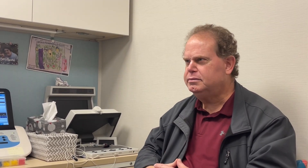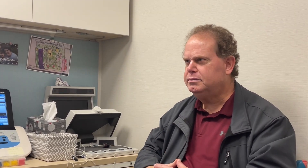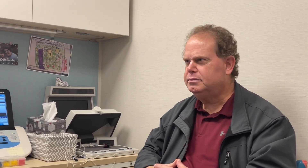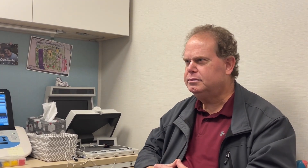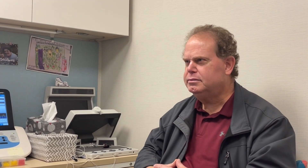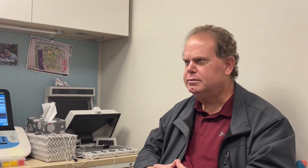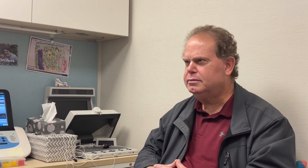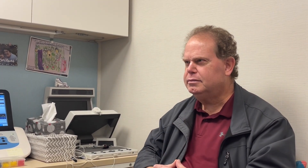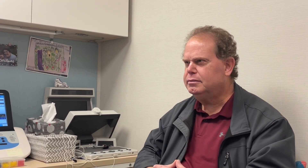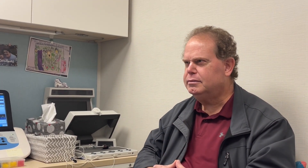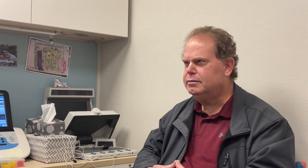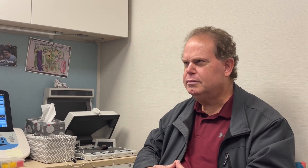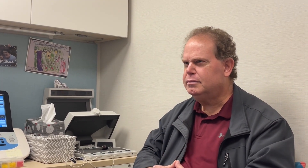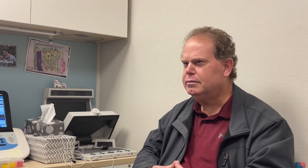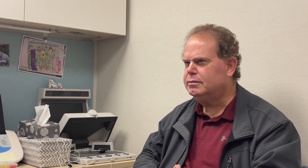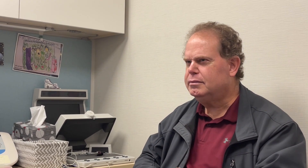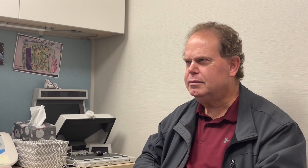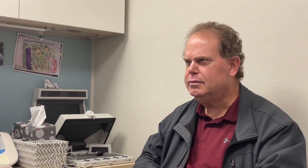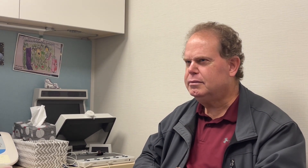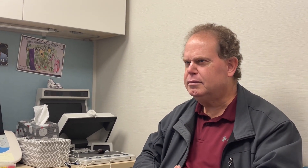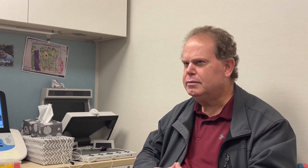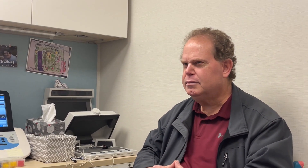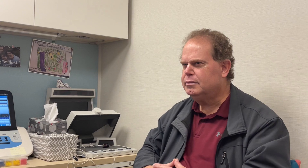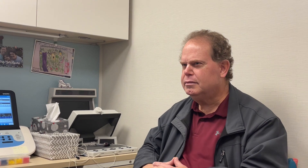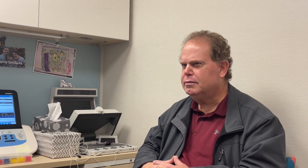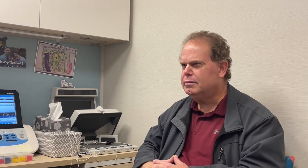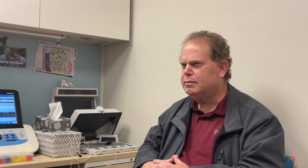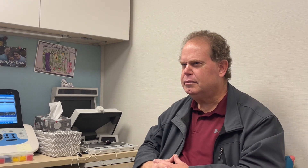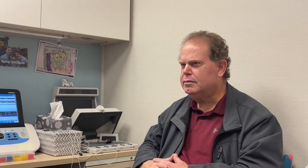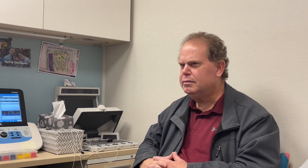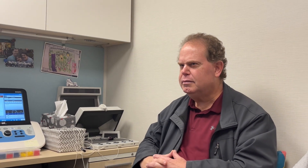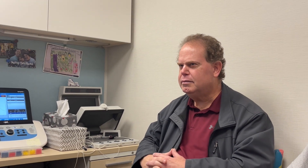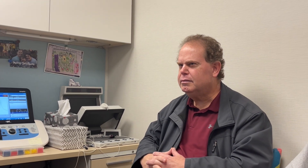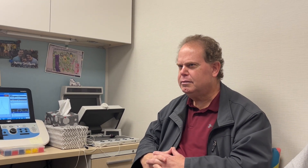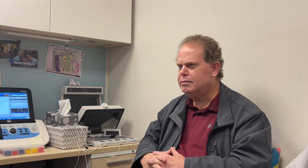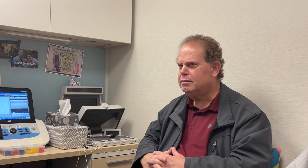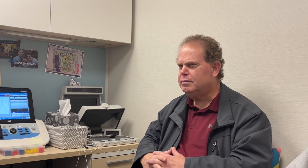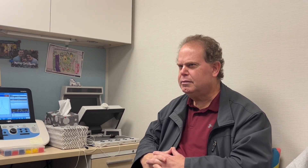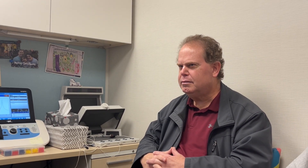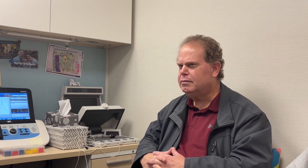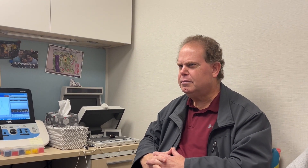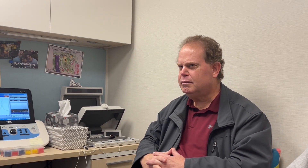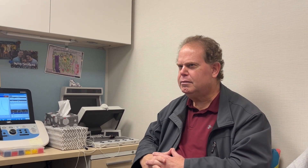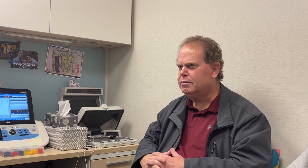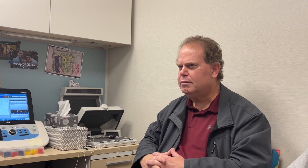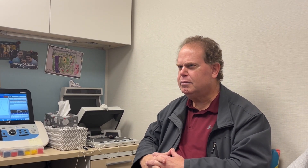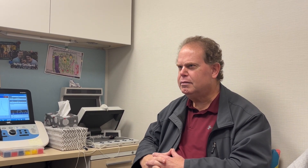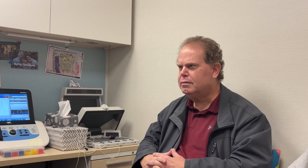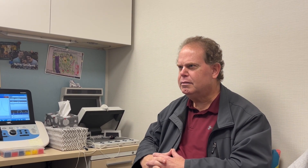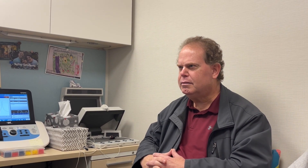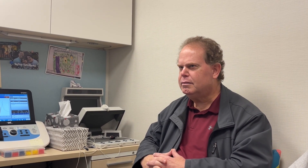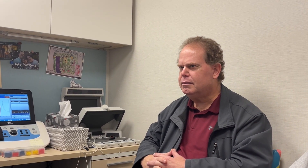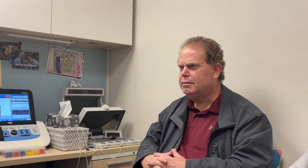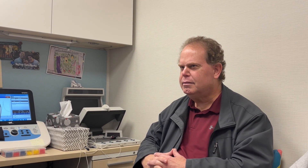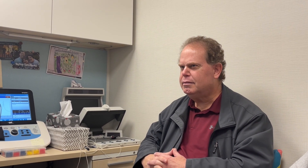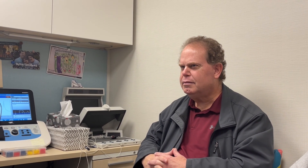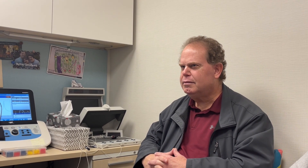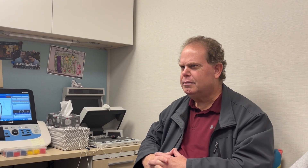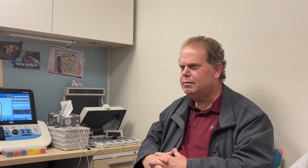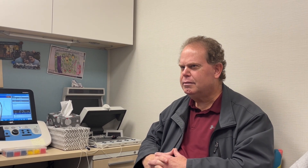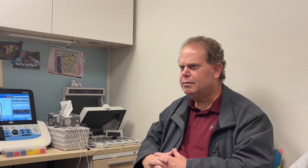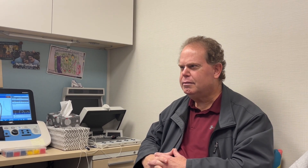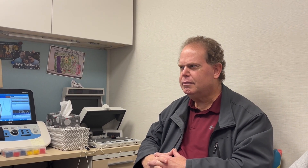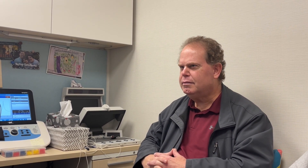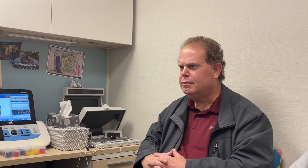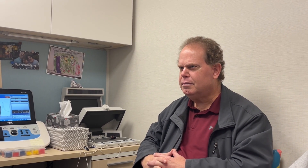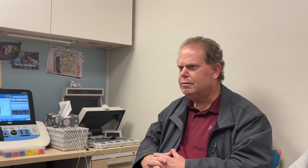three sometimes when I turn it up it changes a little bit 2 three one two three so I'm going